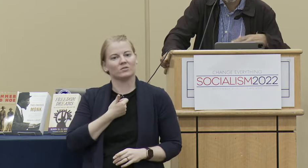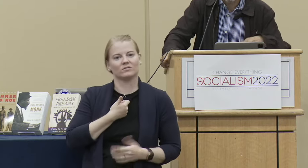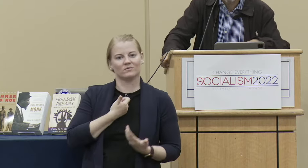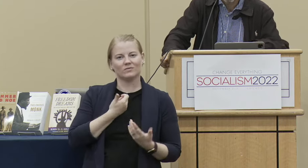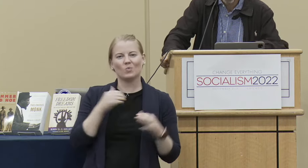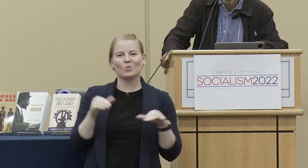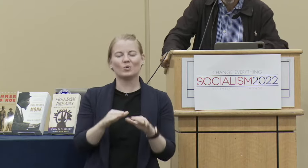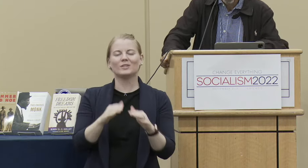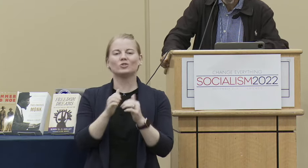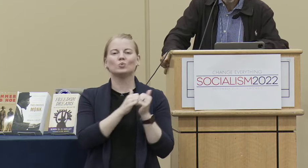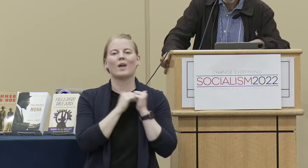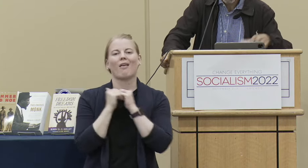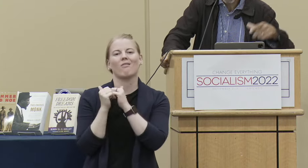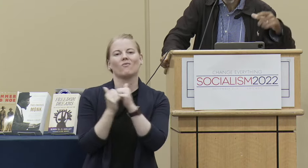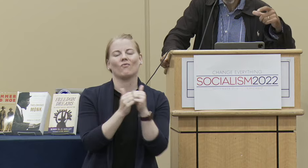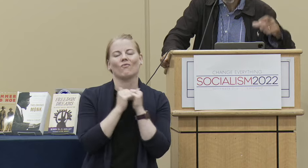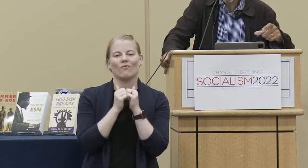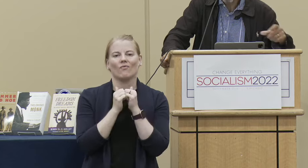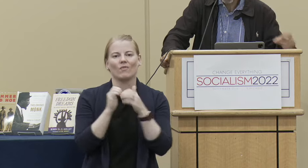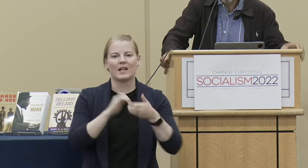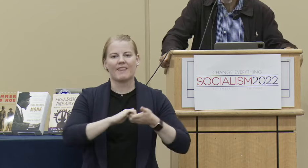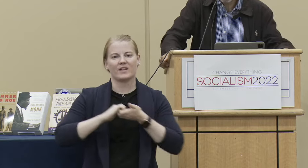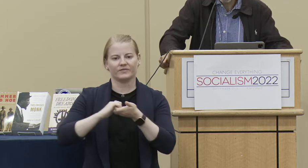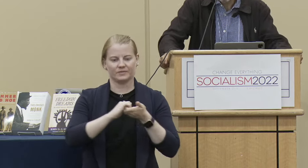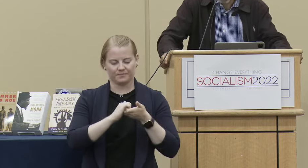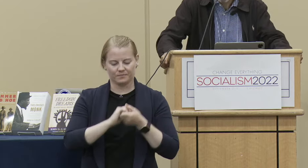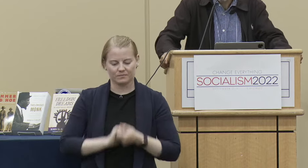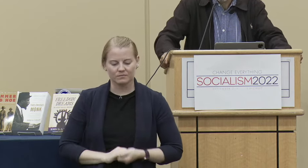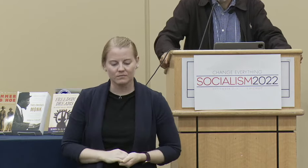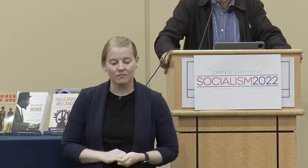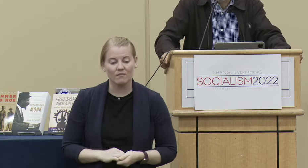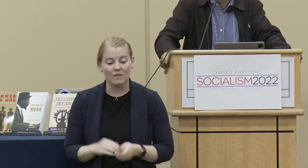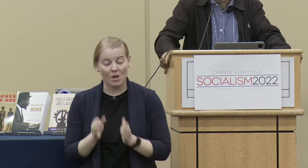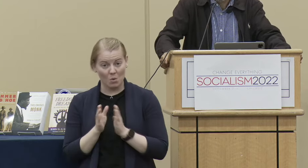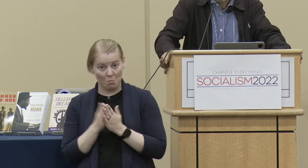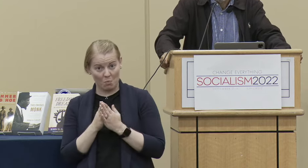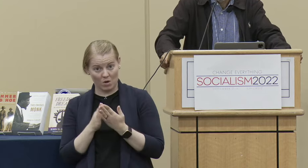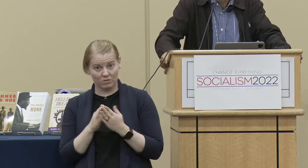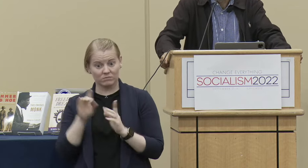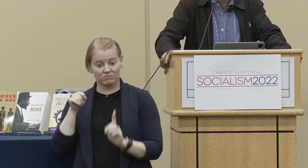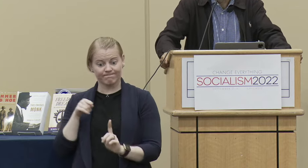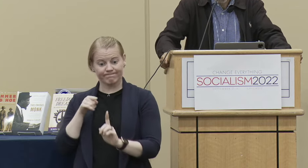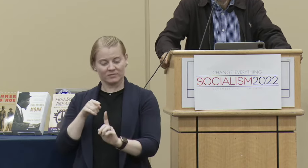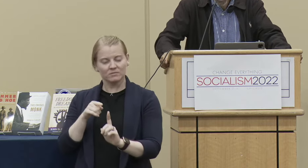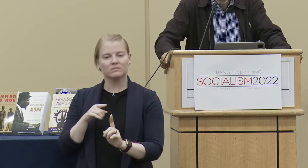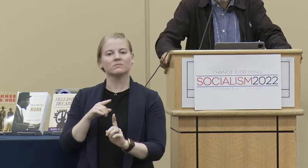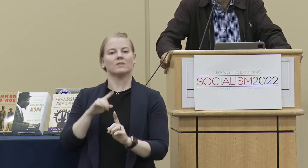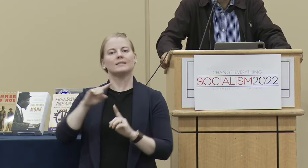it something that we just do on our own . We do together in collective. The book is fundamentally about